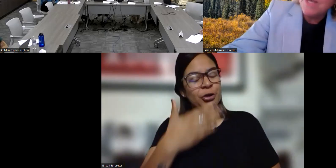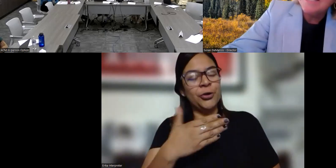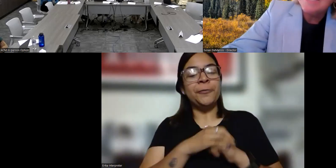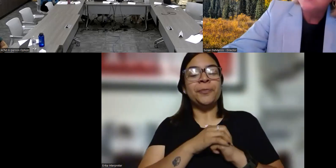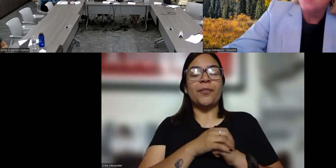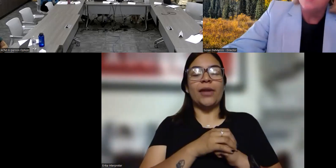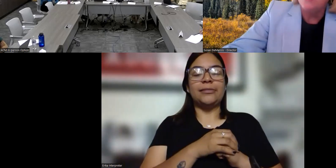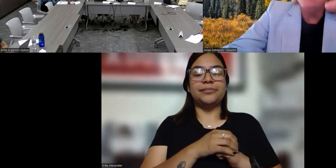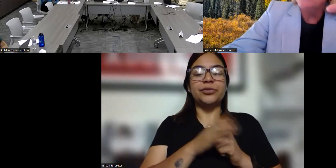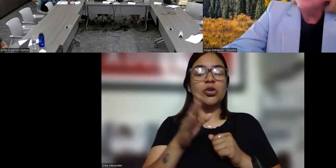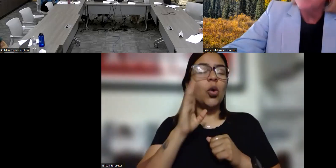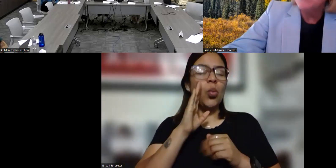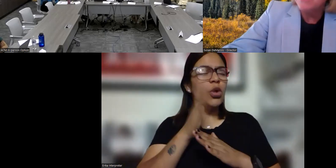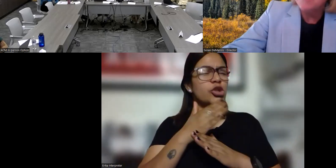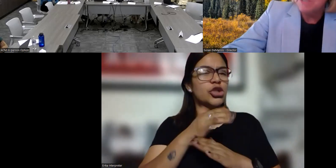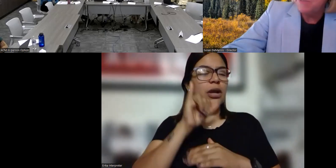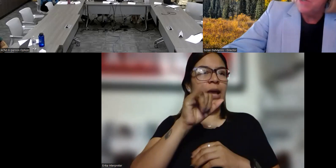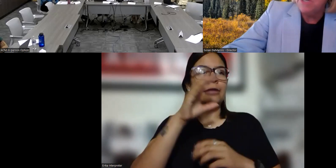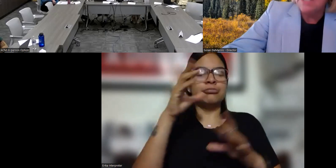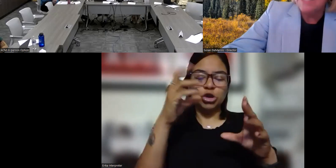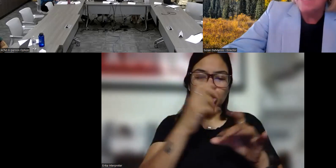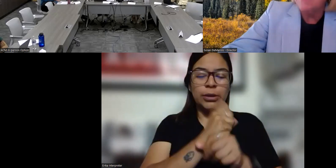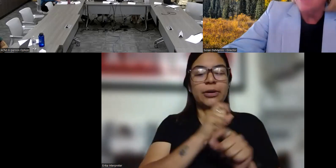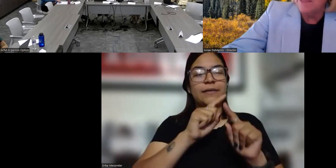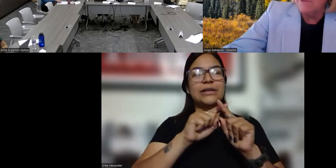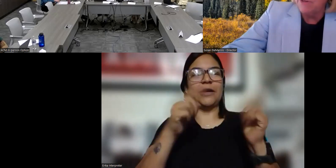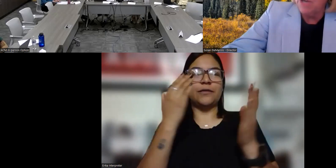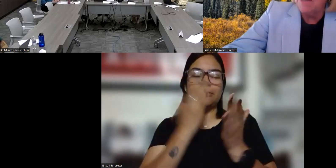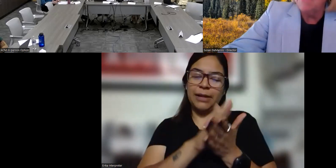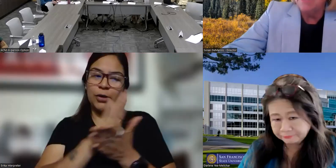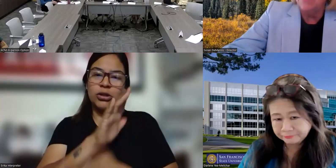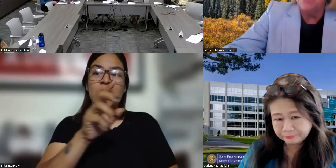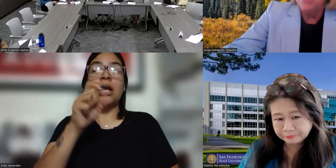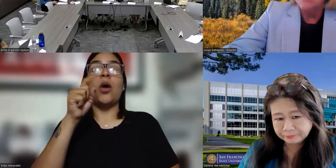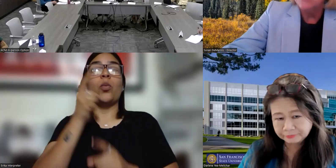a link to all of the summary documents but you're exactly right the Forgotten middle